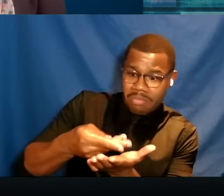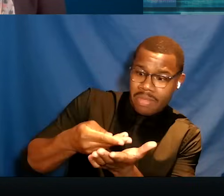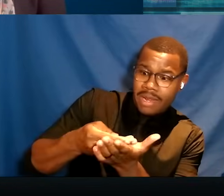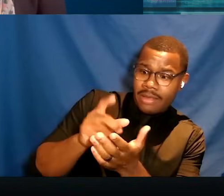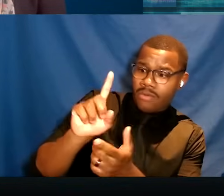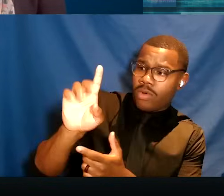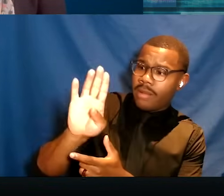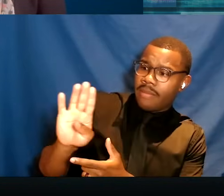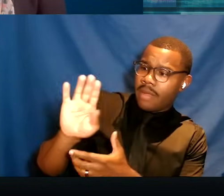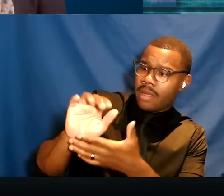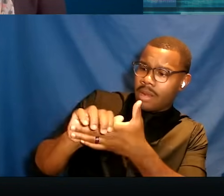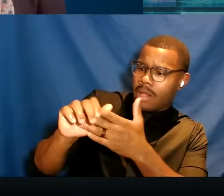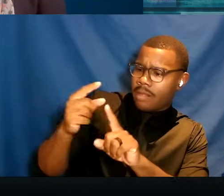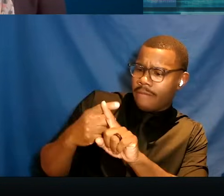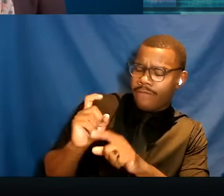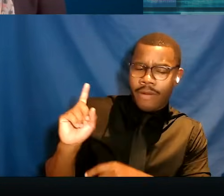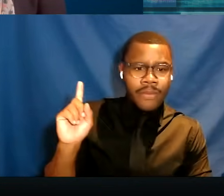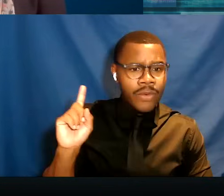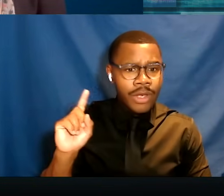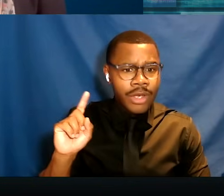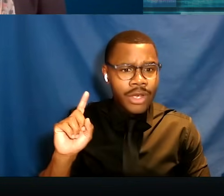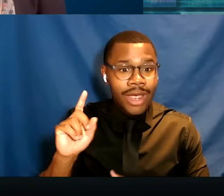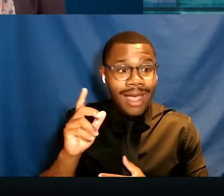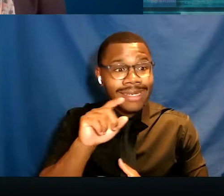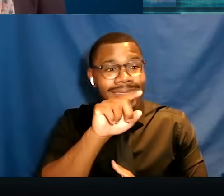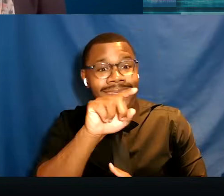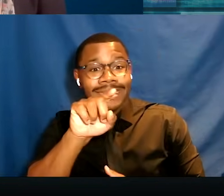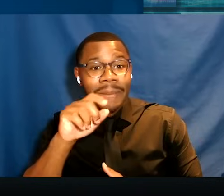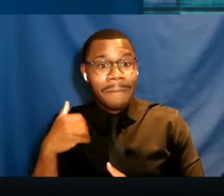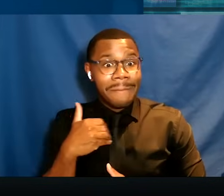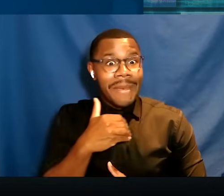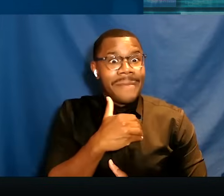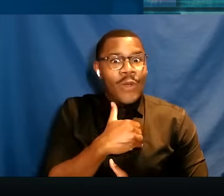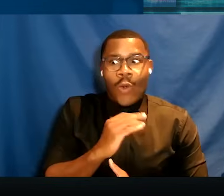and what it's going to mean for our members. Sure.